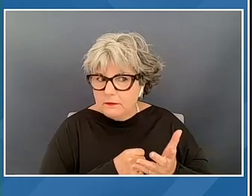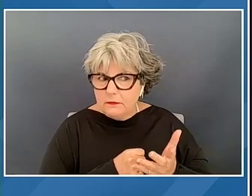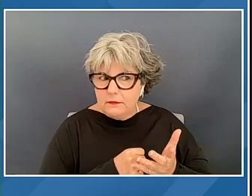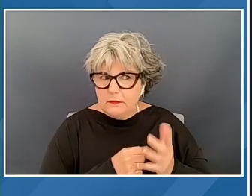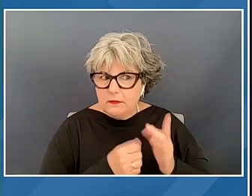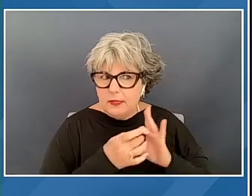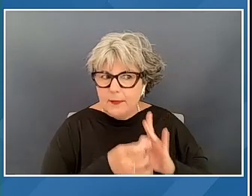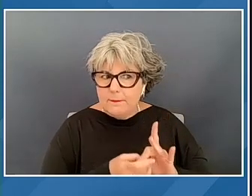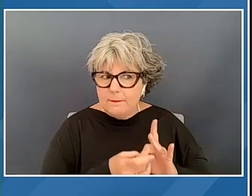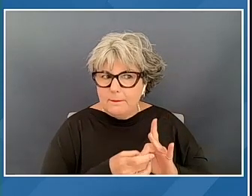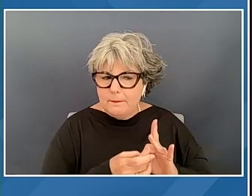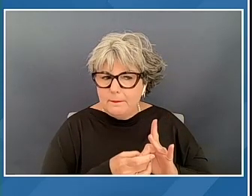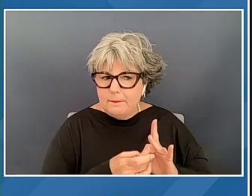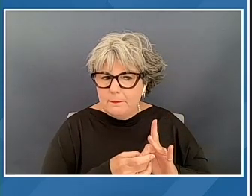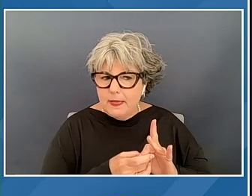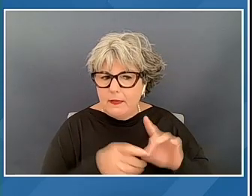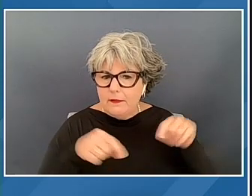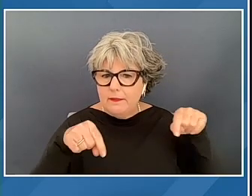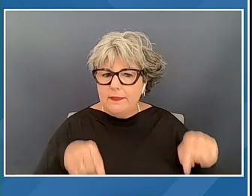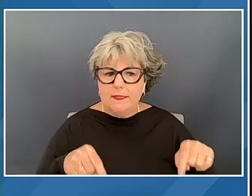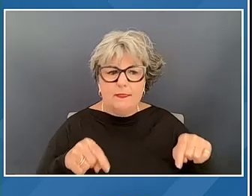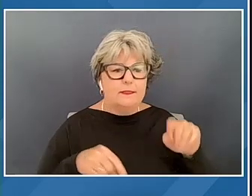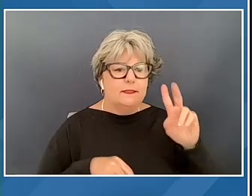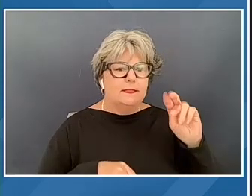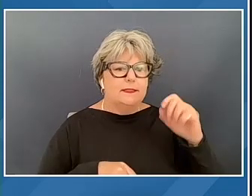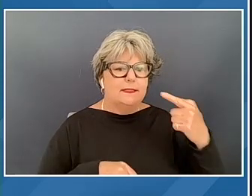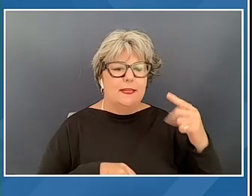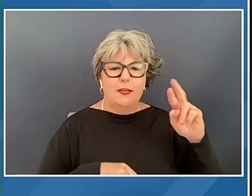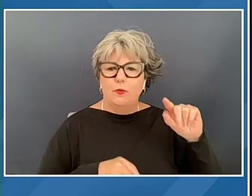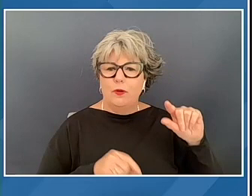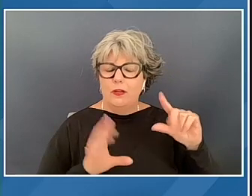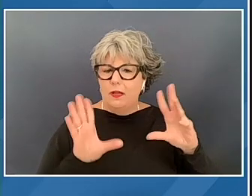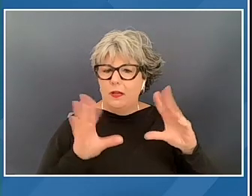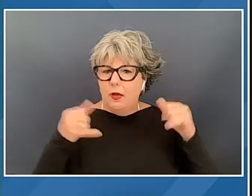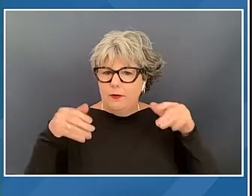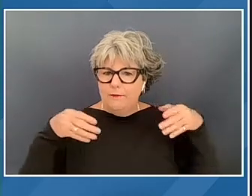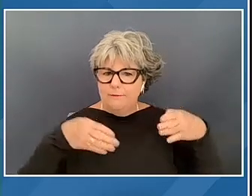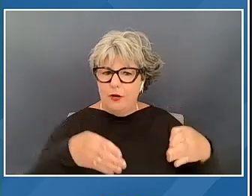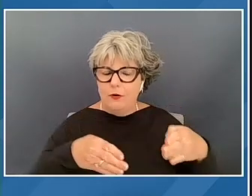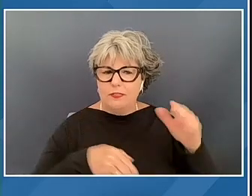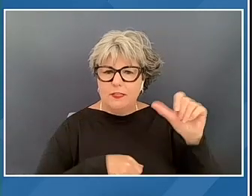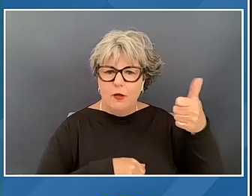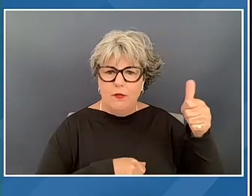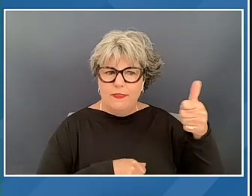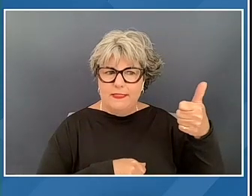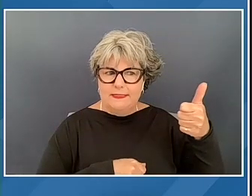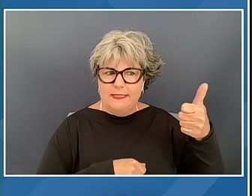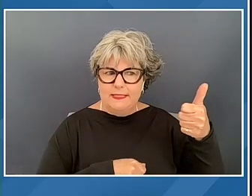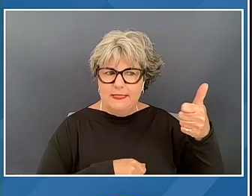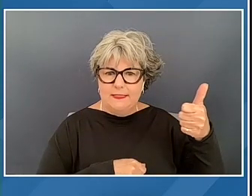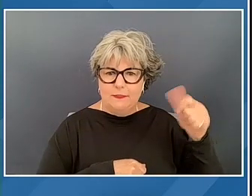meeting of minds. Are we still focusing on the 1020 waiver